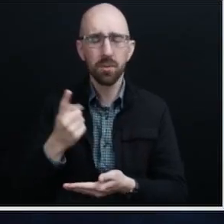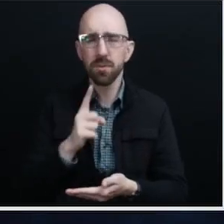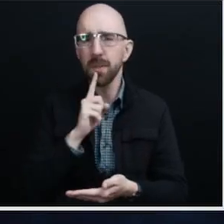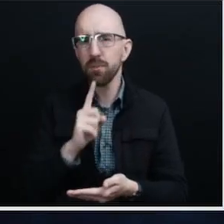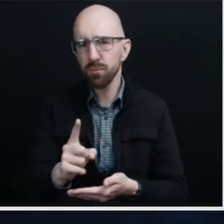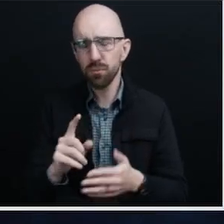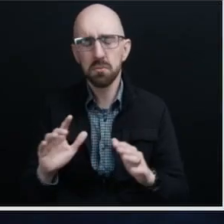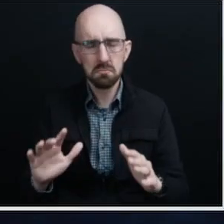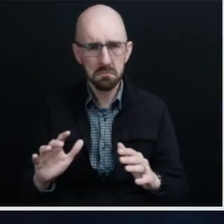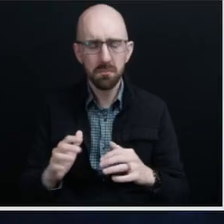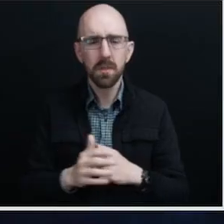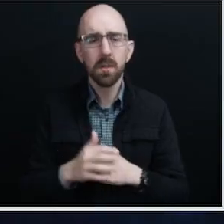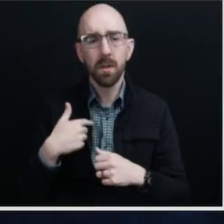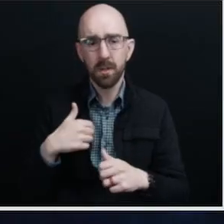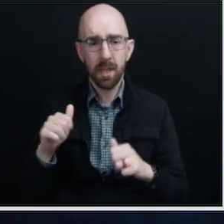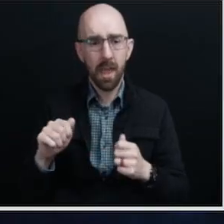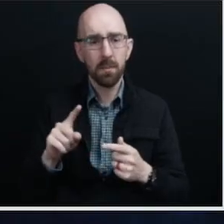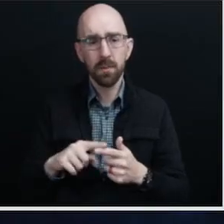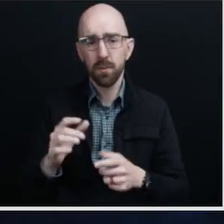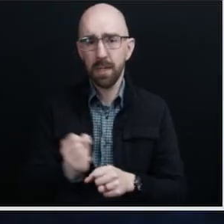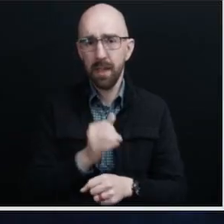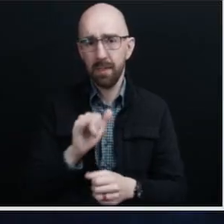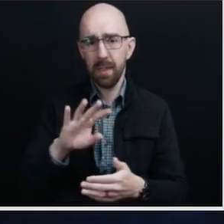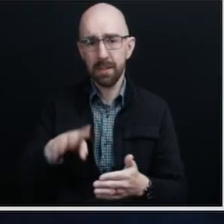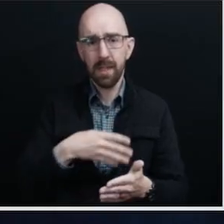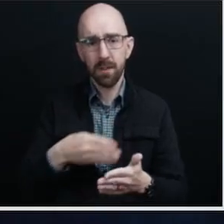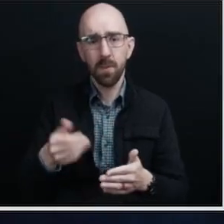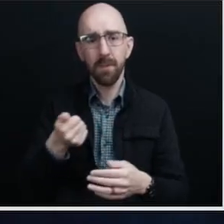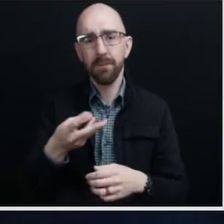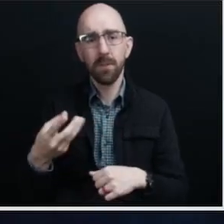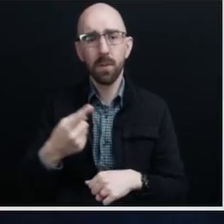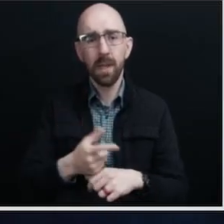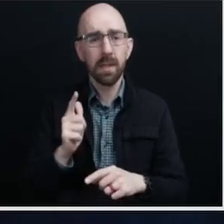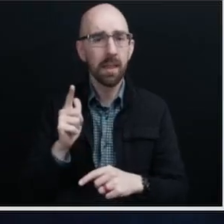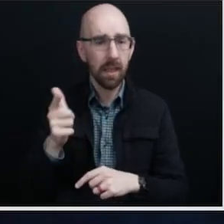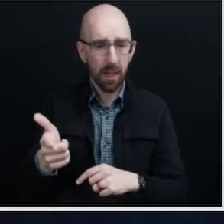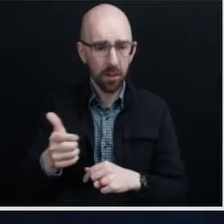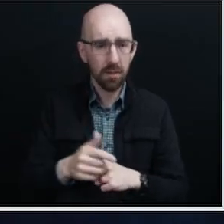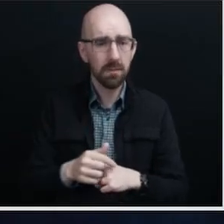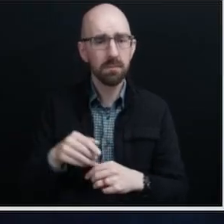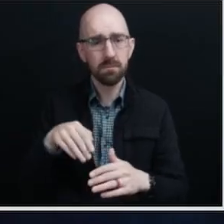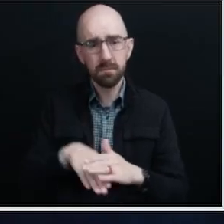Um so, I was able to get that scheduled a few days later. um went in for my mammogram and they